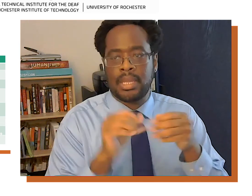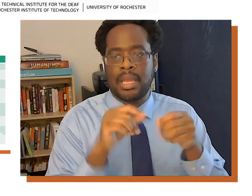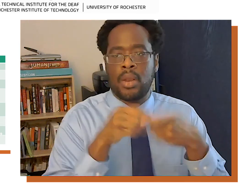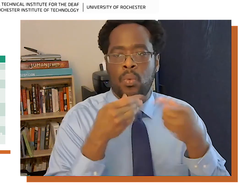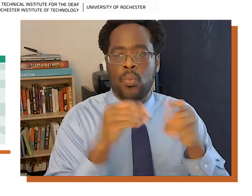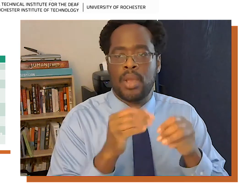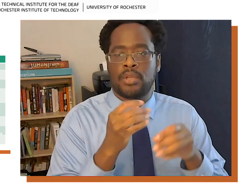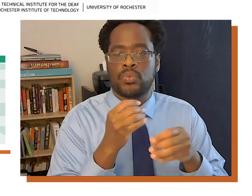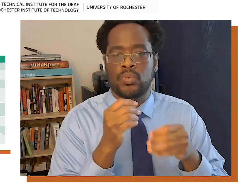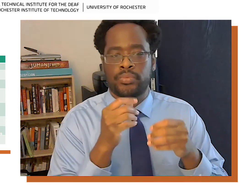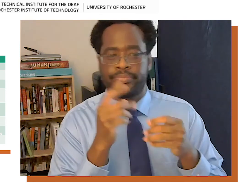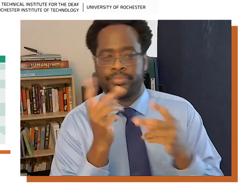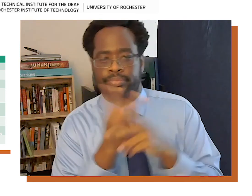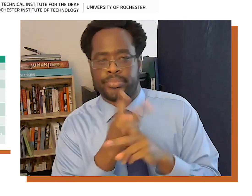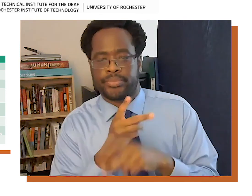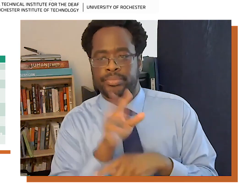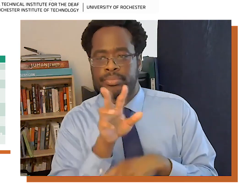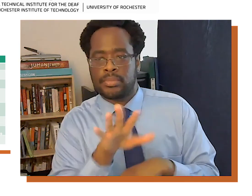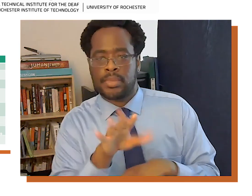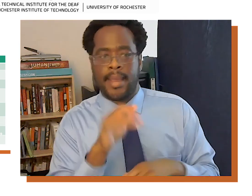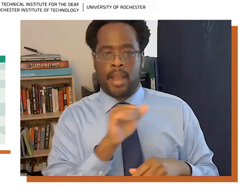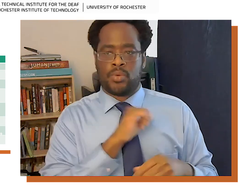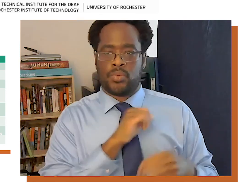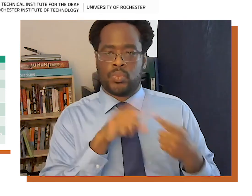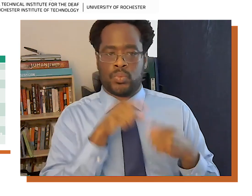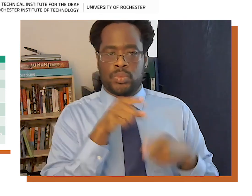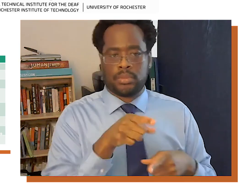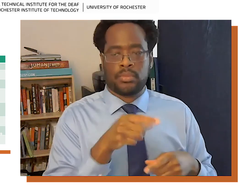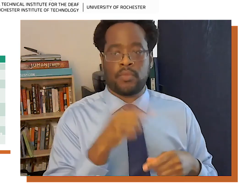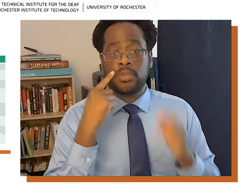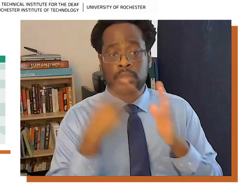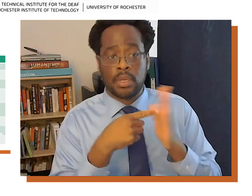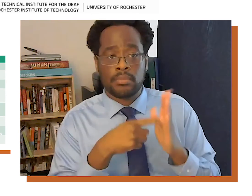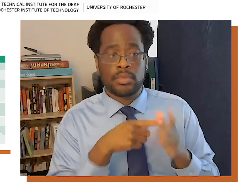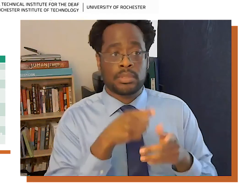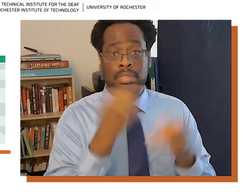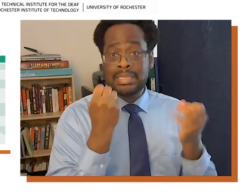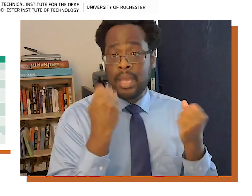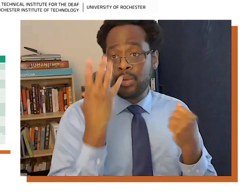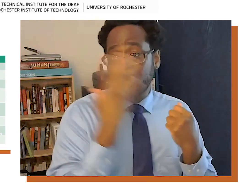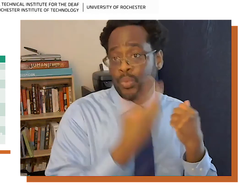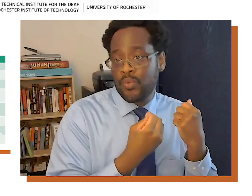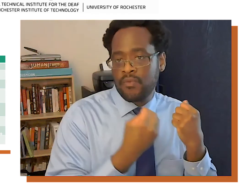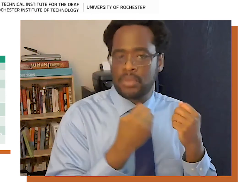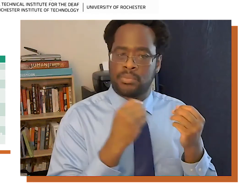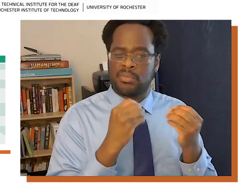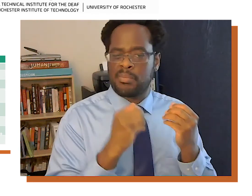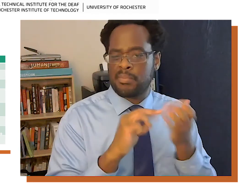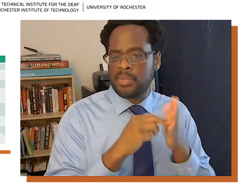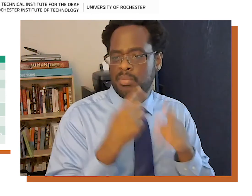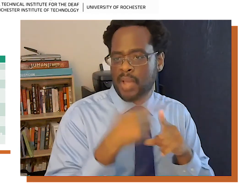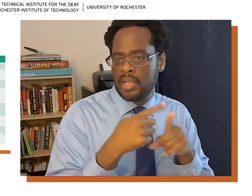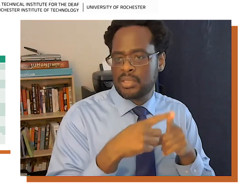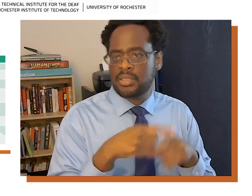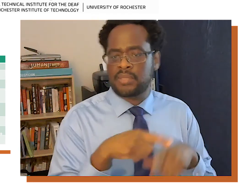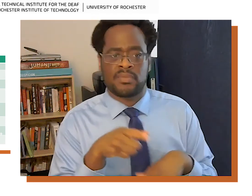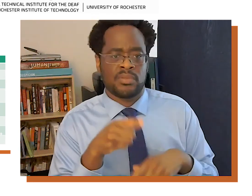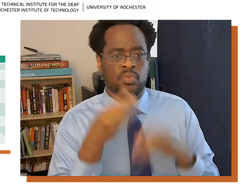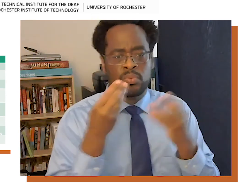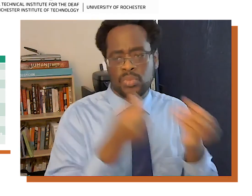it's difficult to say a direct statement that something is ASL or isn't ASL, especially related to attitudes,